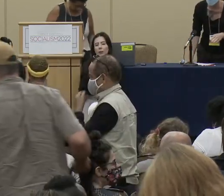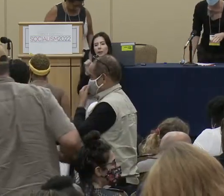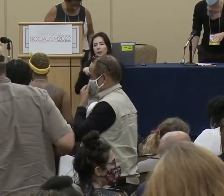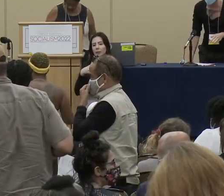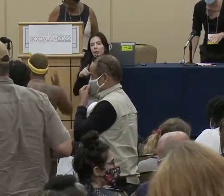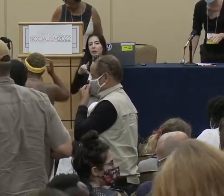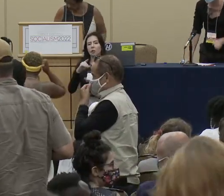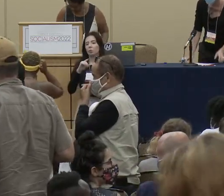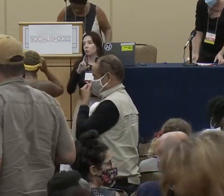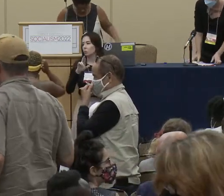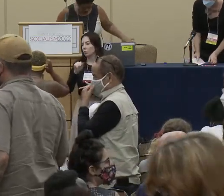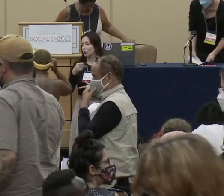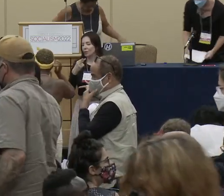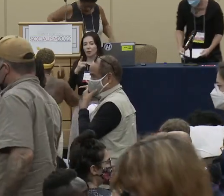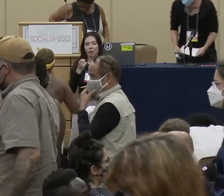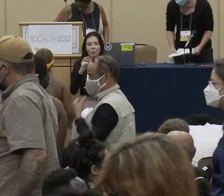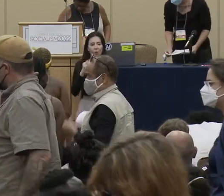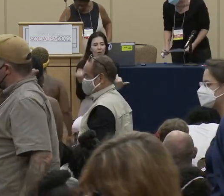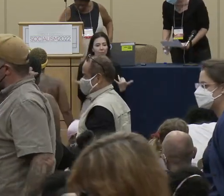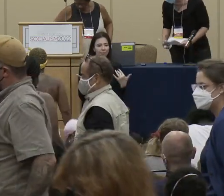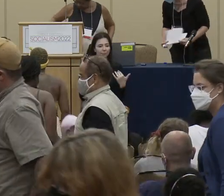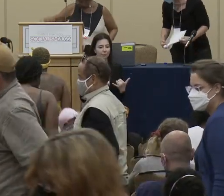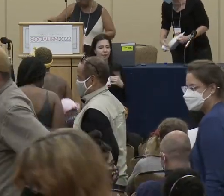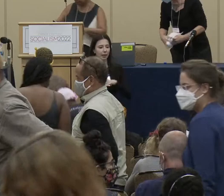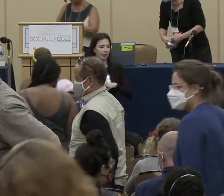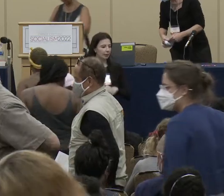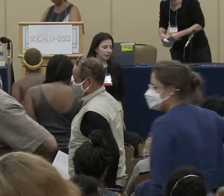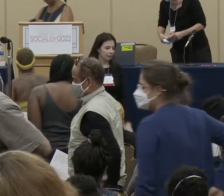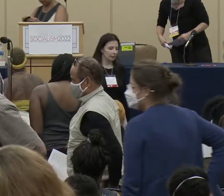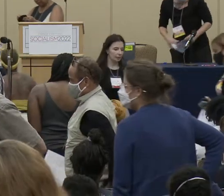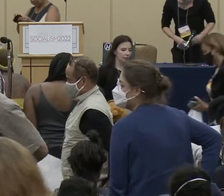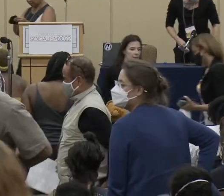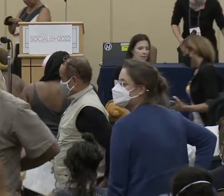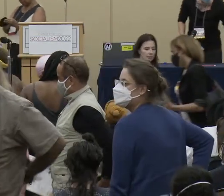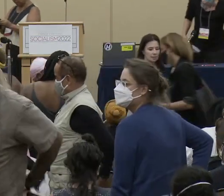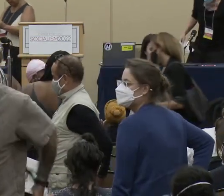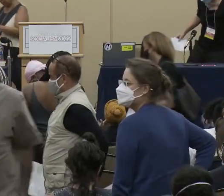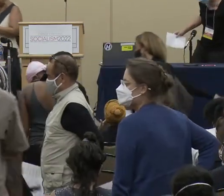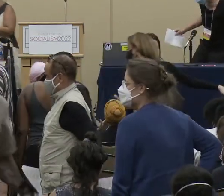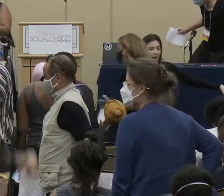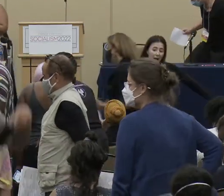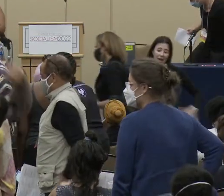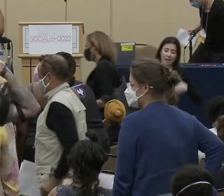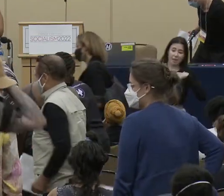They are in your schedule. Then a dinner break. Then Ruthie Wilson Gilmore later tonight. (End of session)